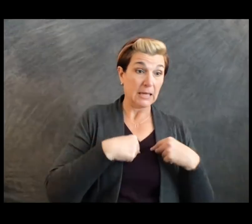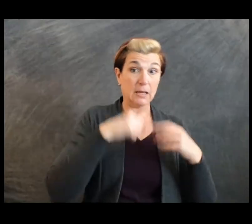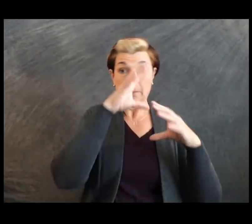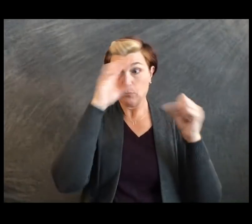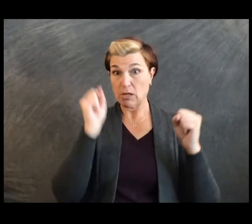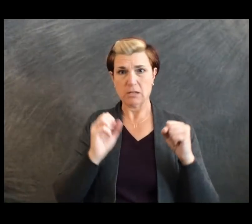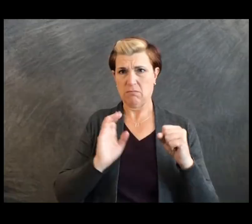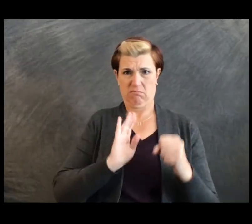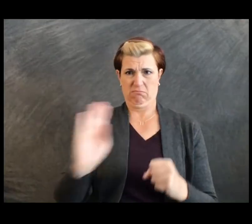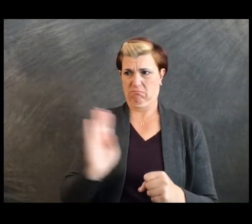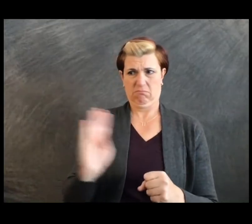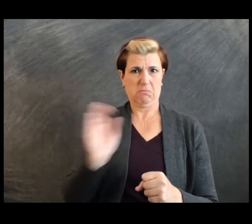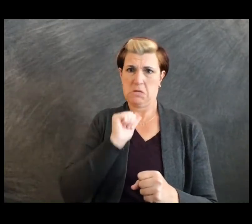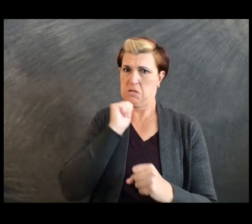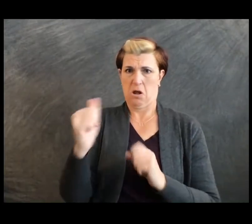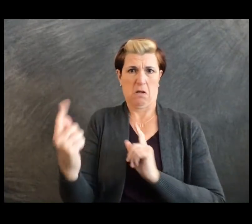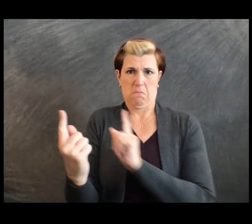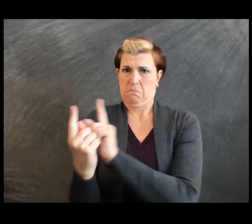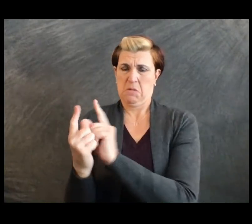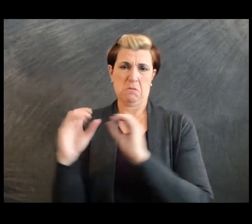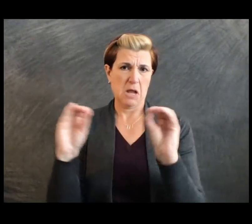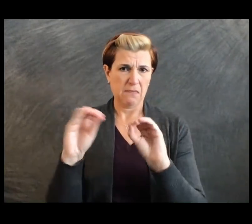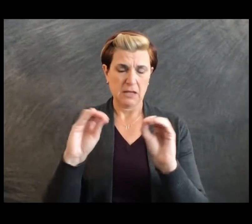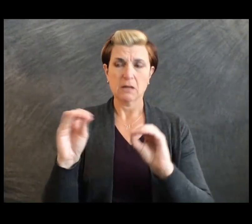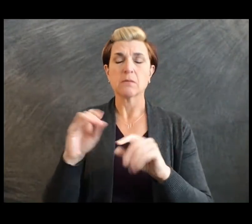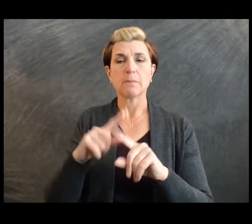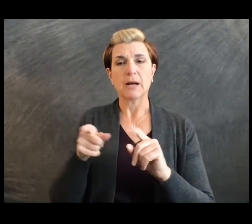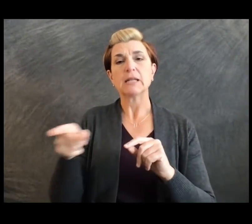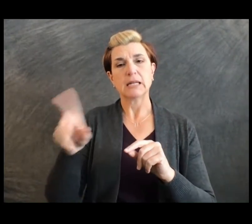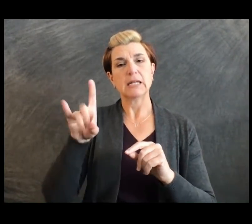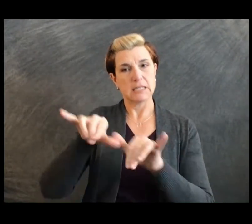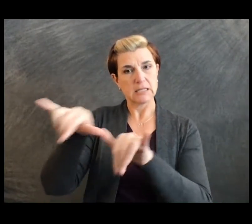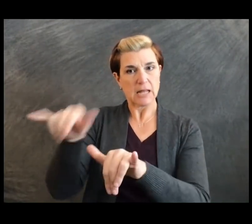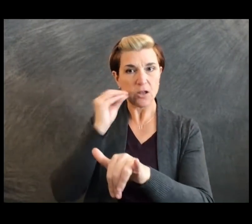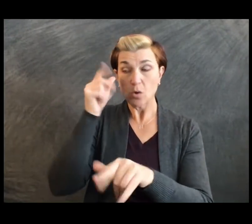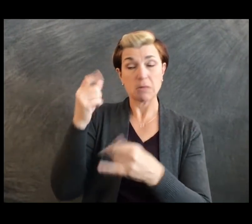physician and the CDC we've done all contact tracing and while the White